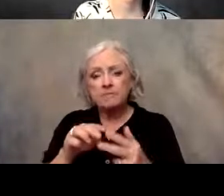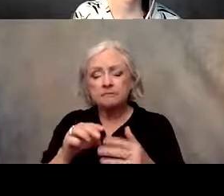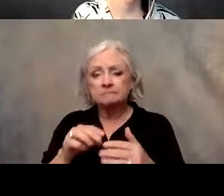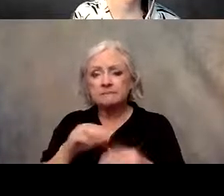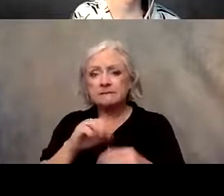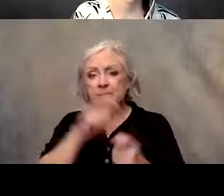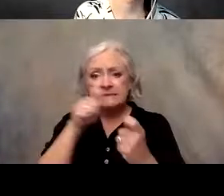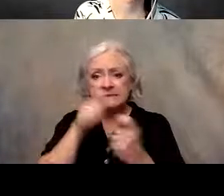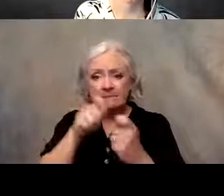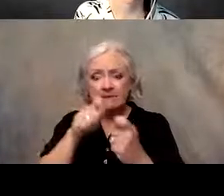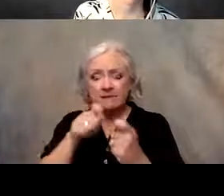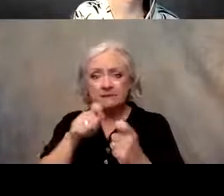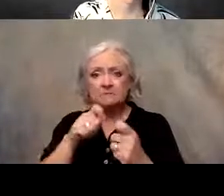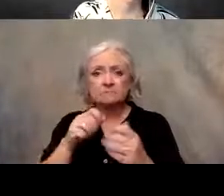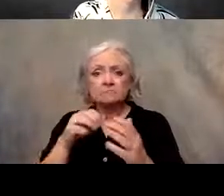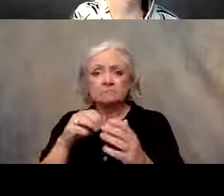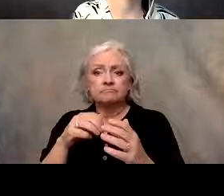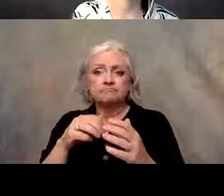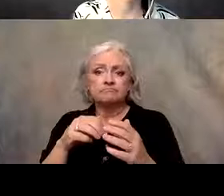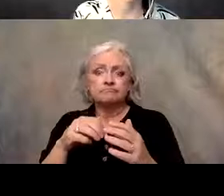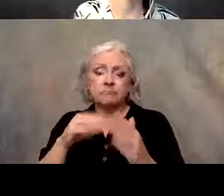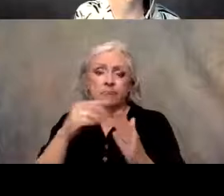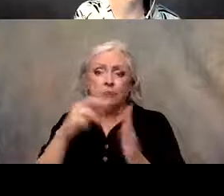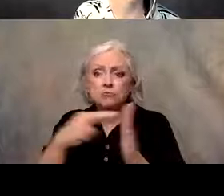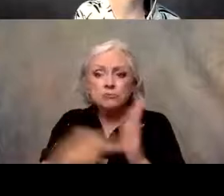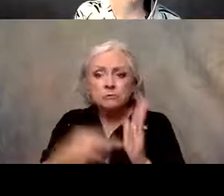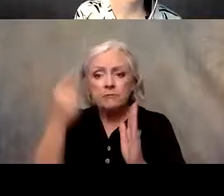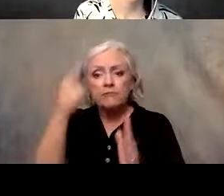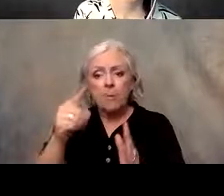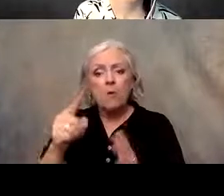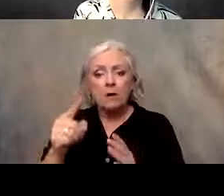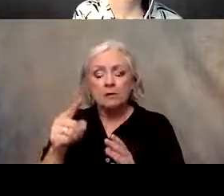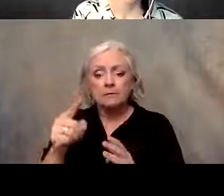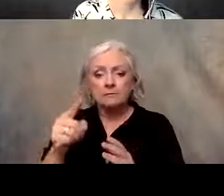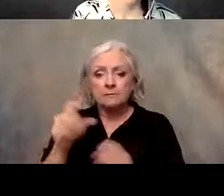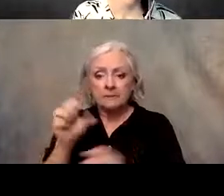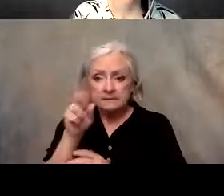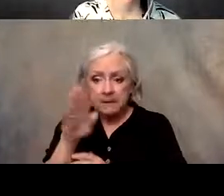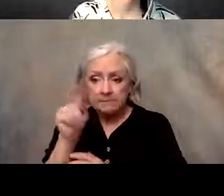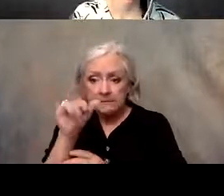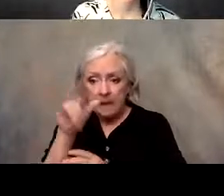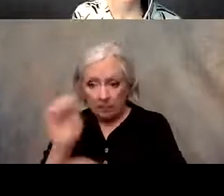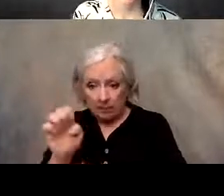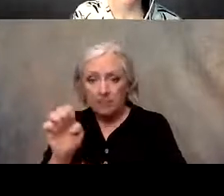to translations that are being used for subtitling. So as we mentioned before, the text